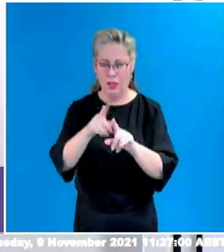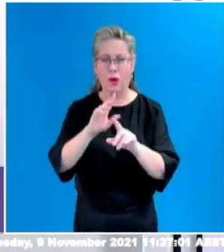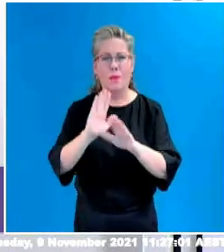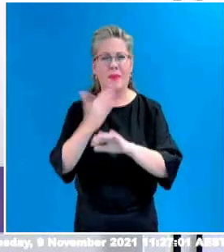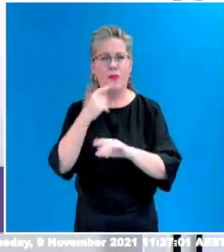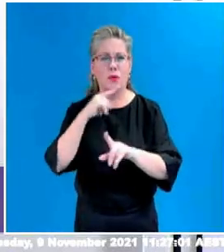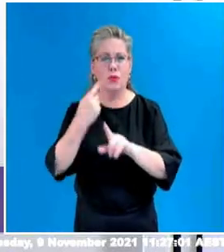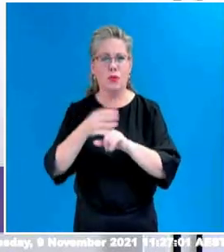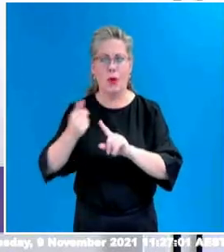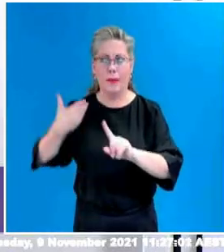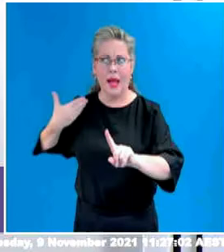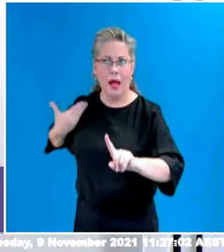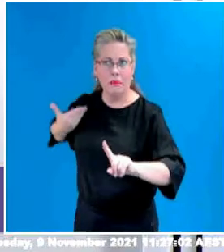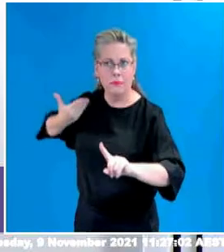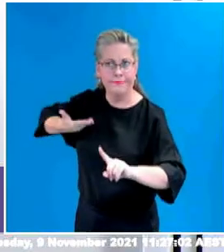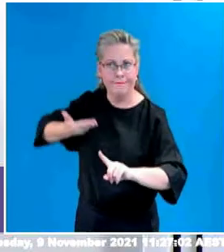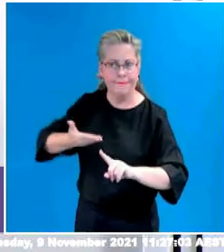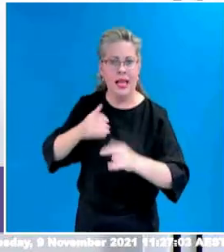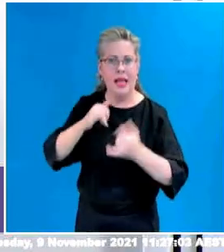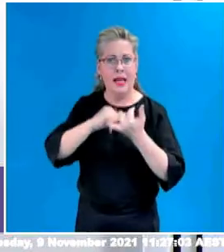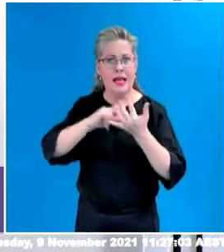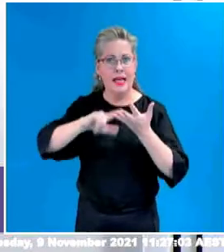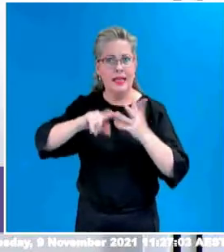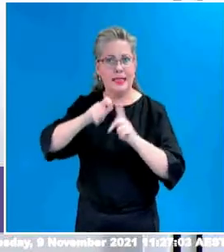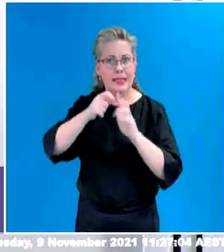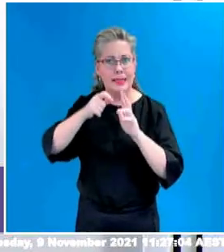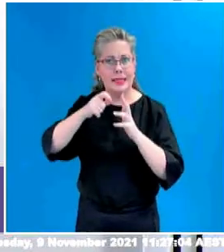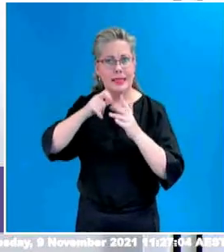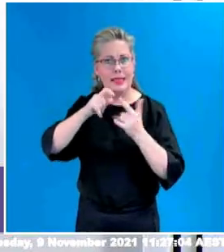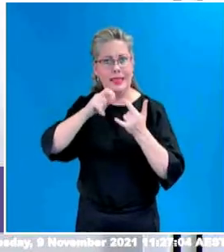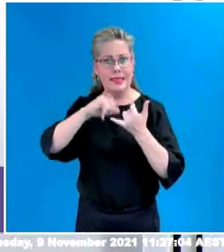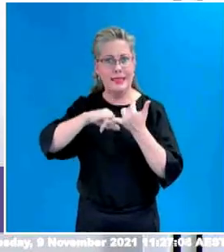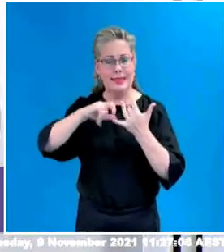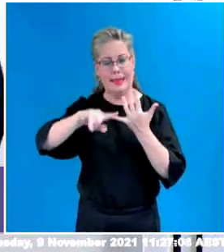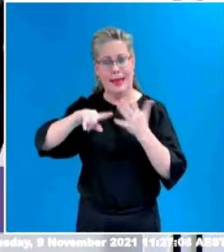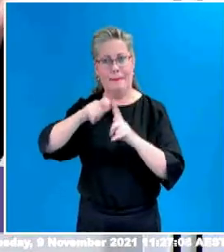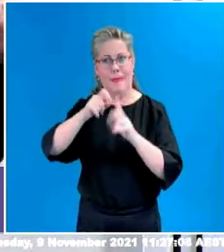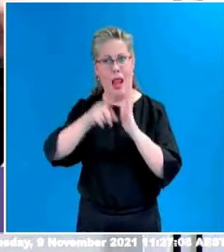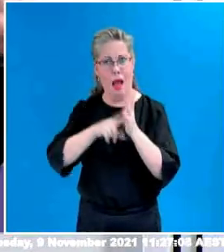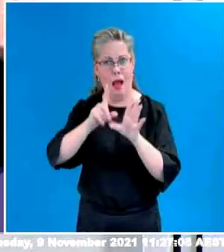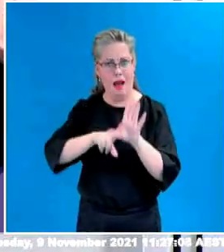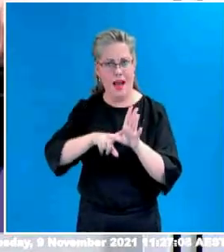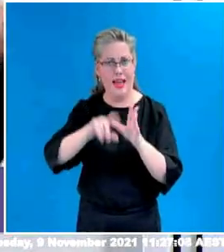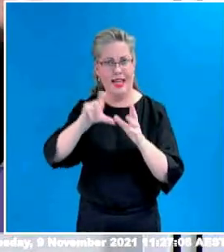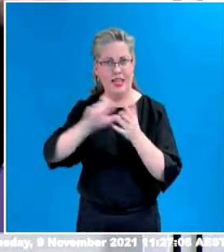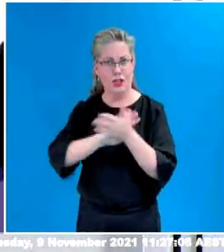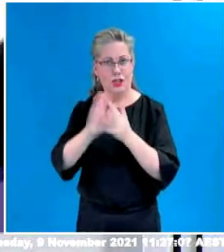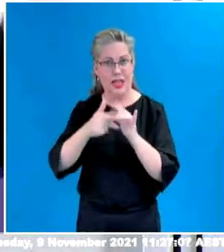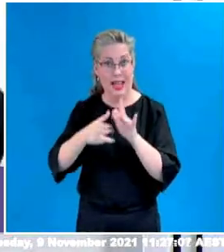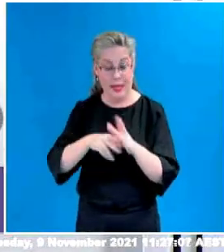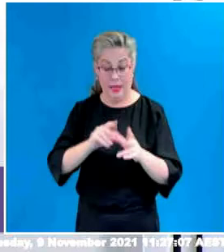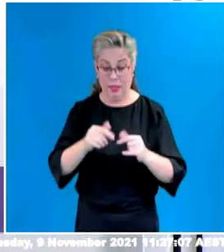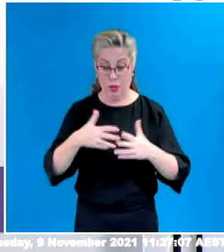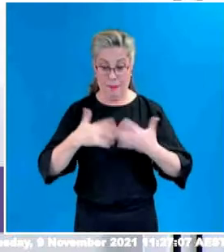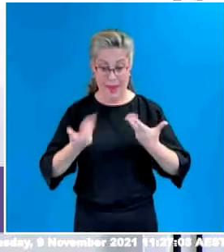are saying where does this product come from and what are the component parts, working backwards to see what they are.